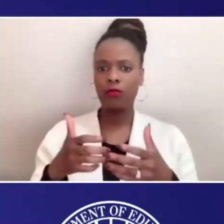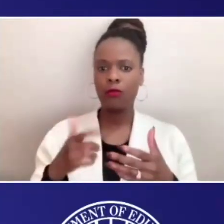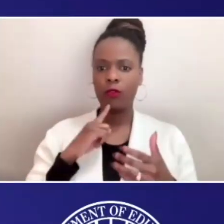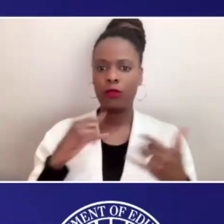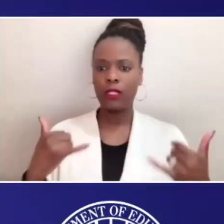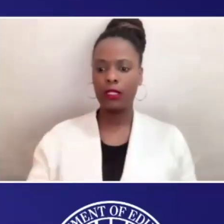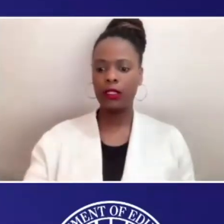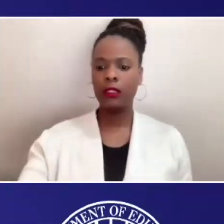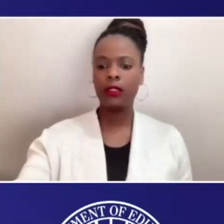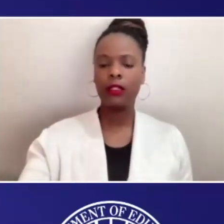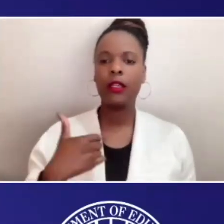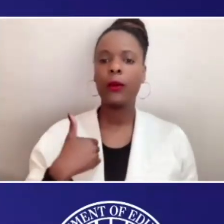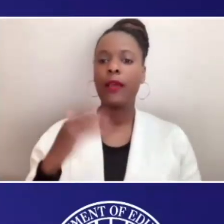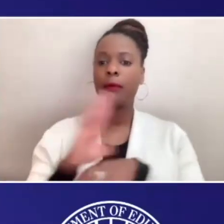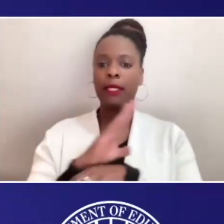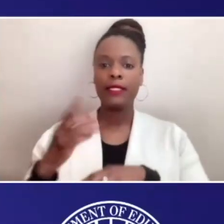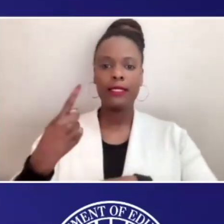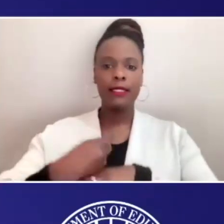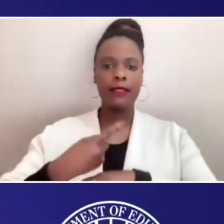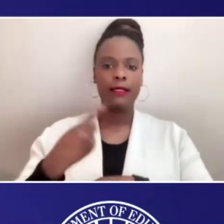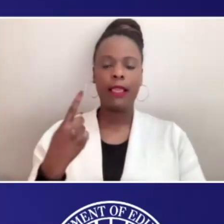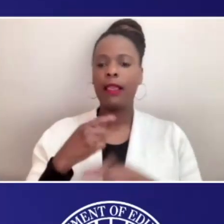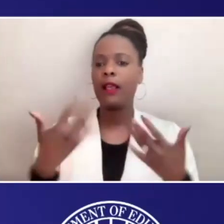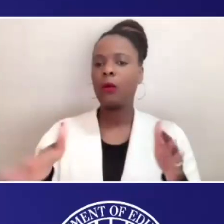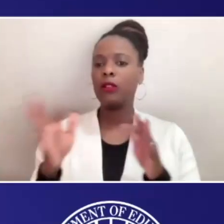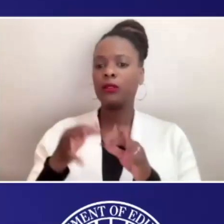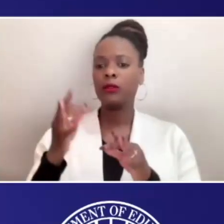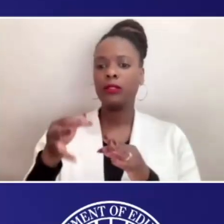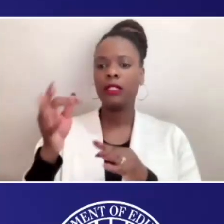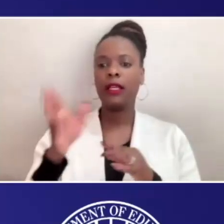We have a very busy day today, so I won't delay. I will turn it over to Tamy.